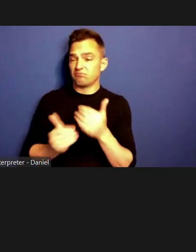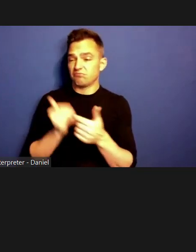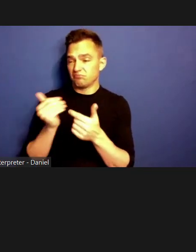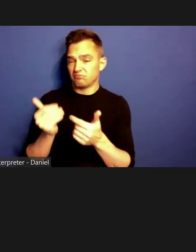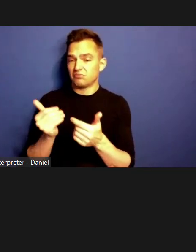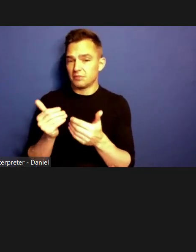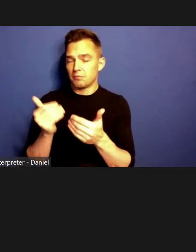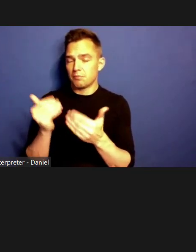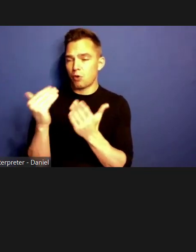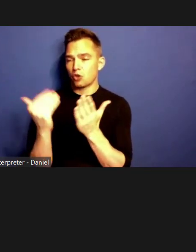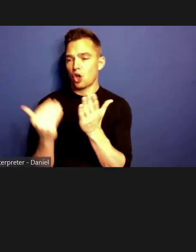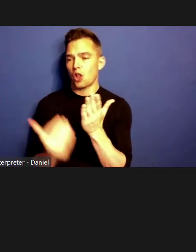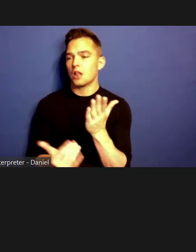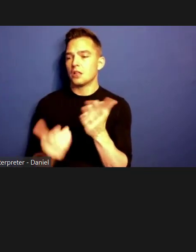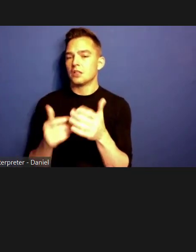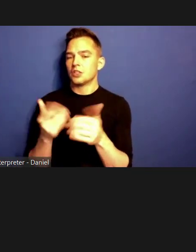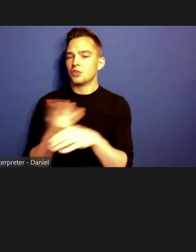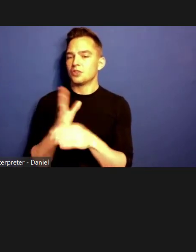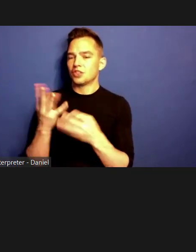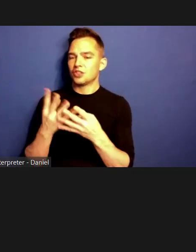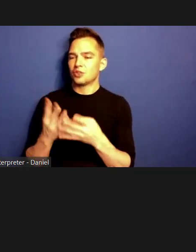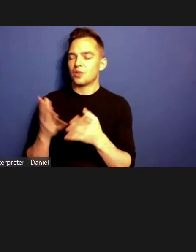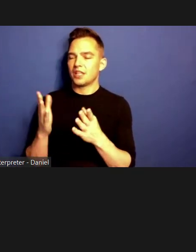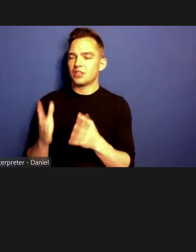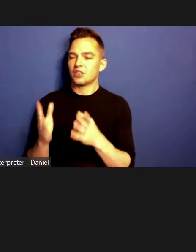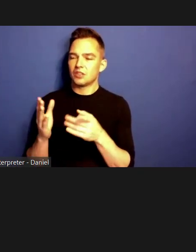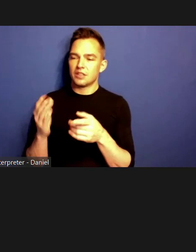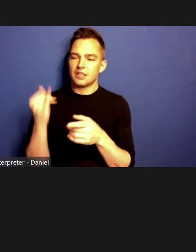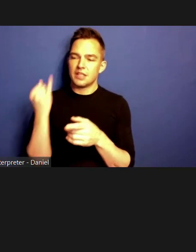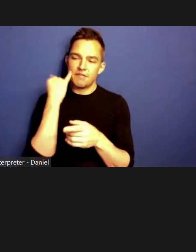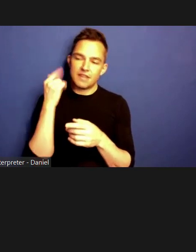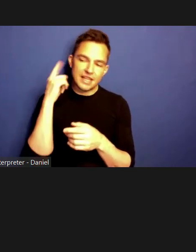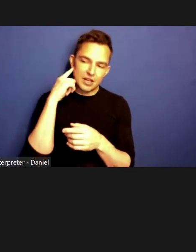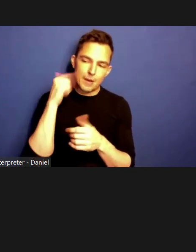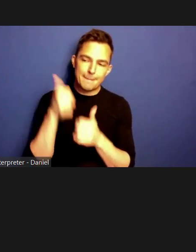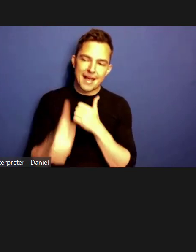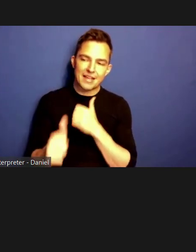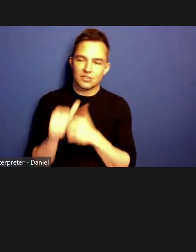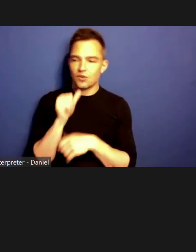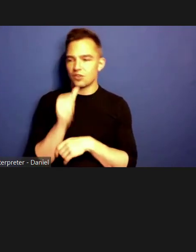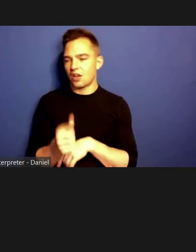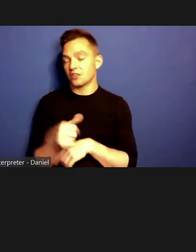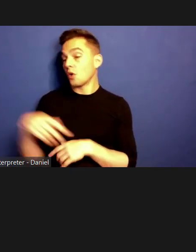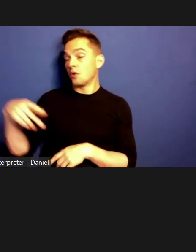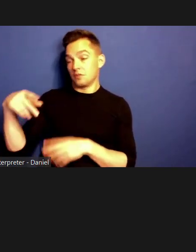With Pure Tone screening there is considerably more potential of